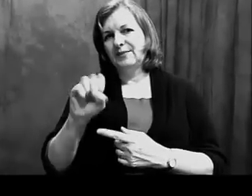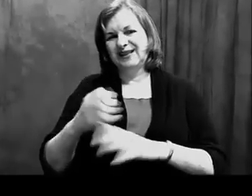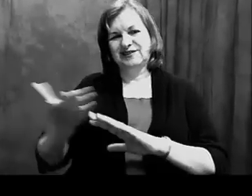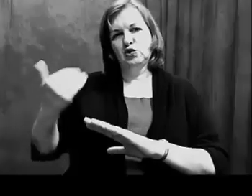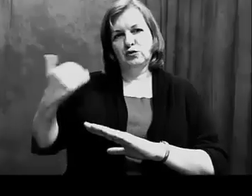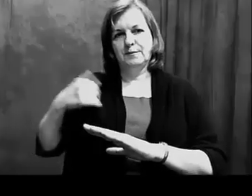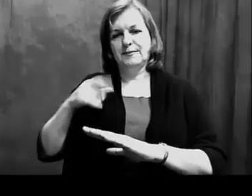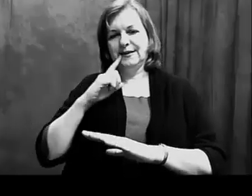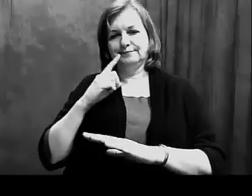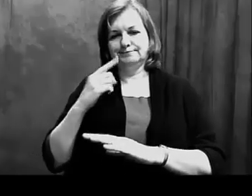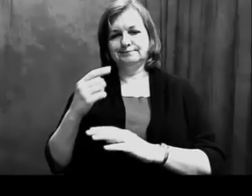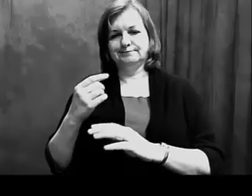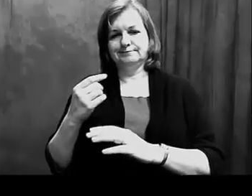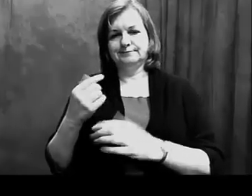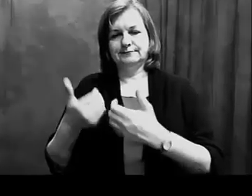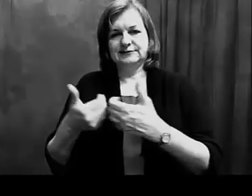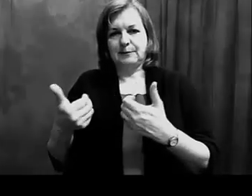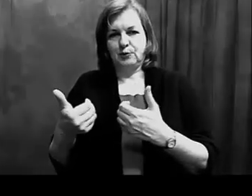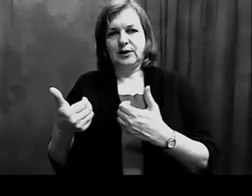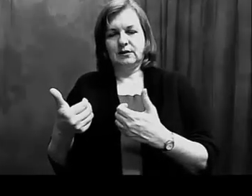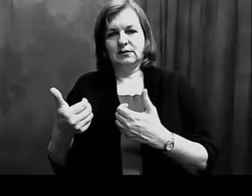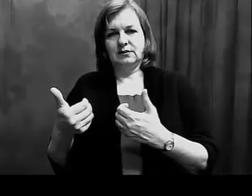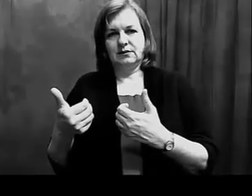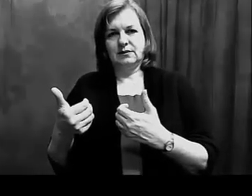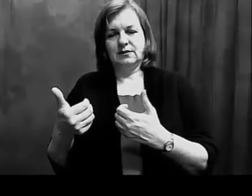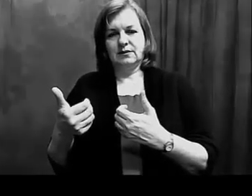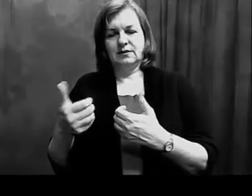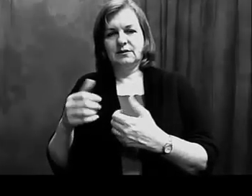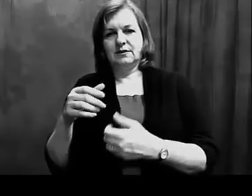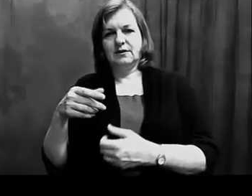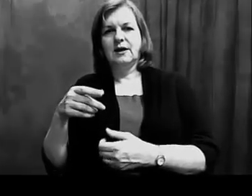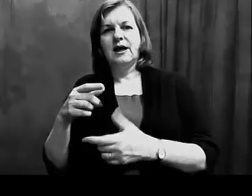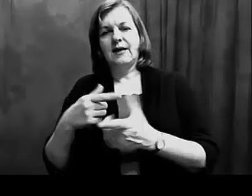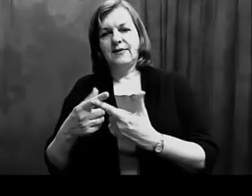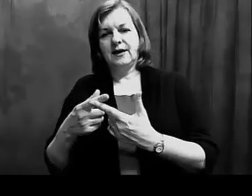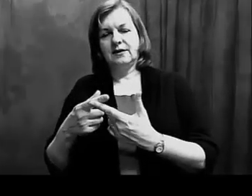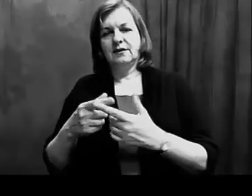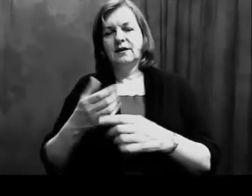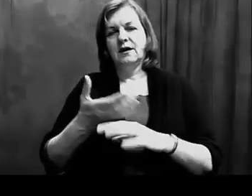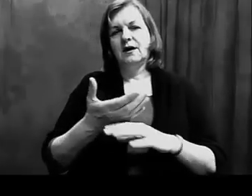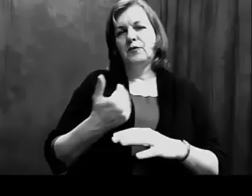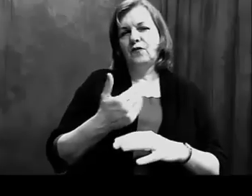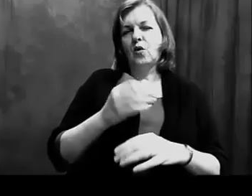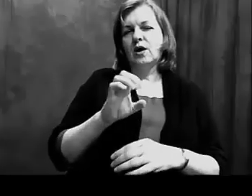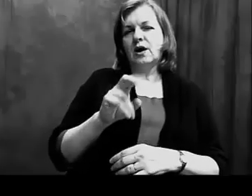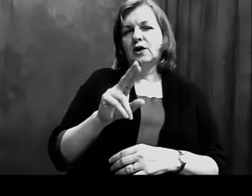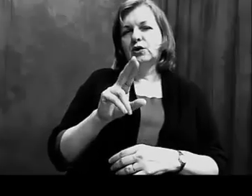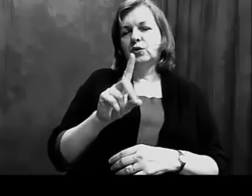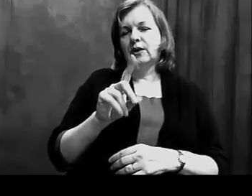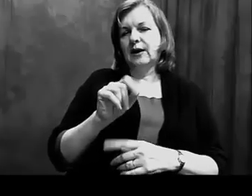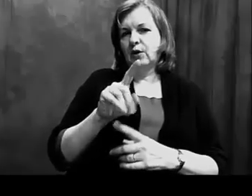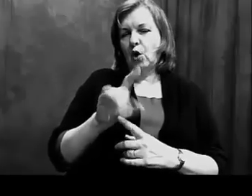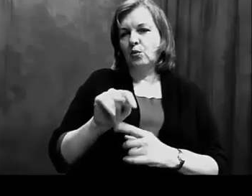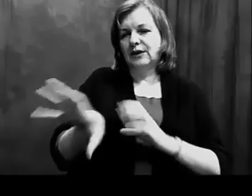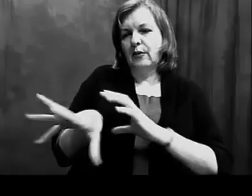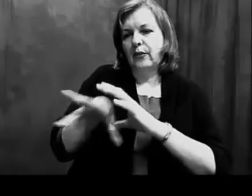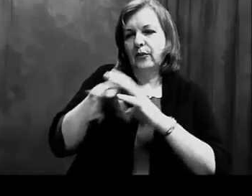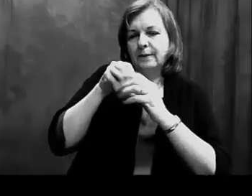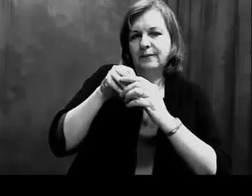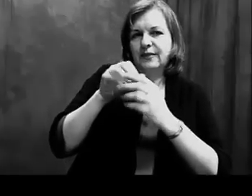this theory proposes that mitochondria and chloroplasts were actually prokaryotes or bacteria at one point